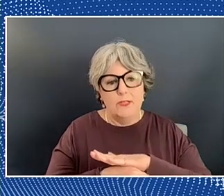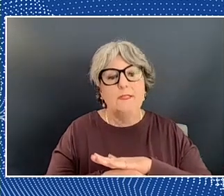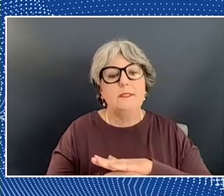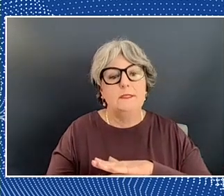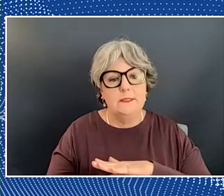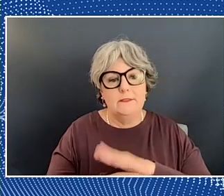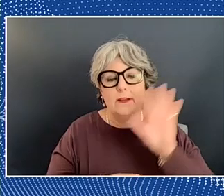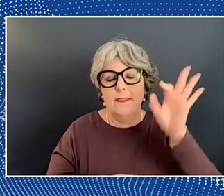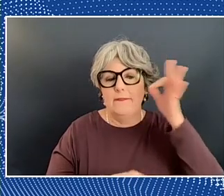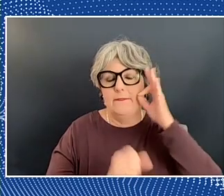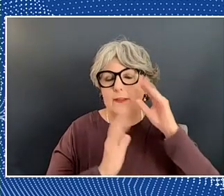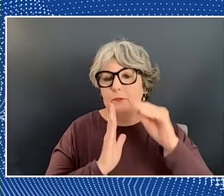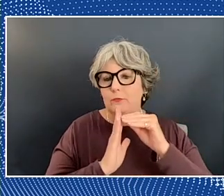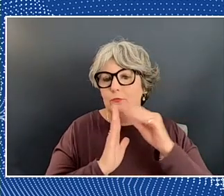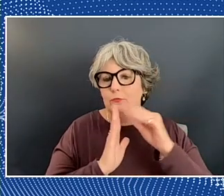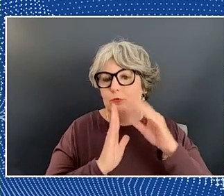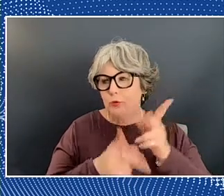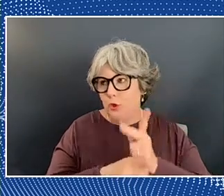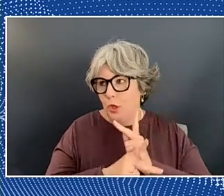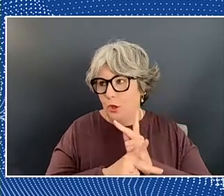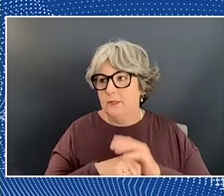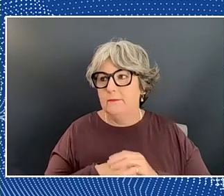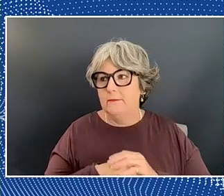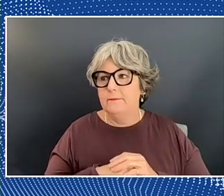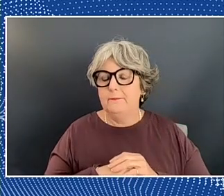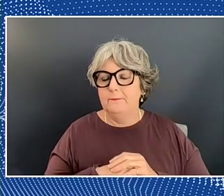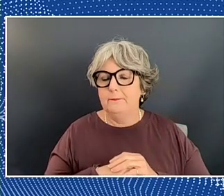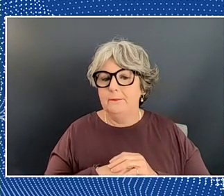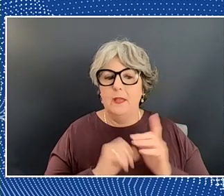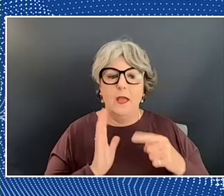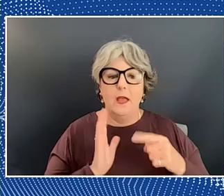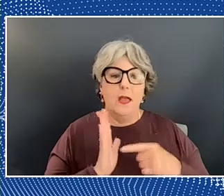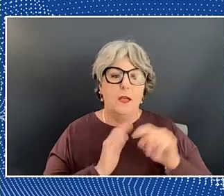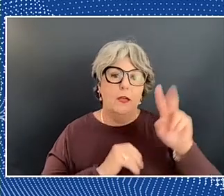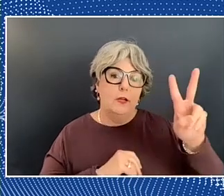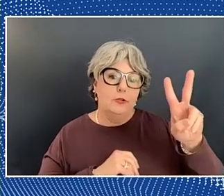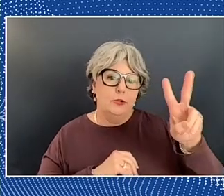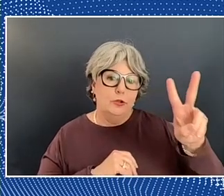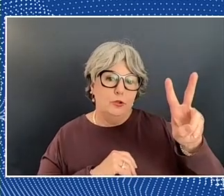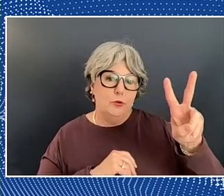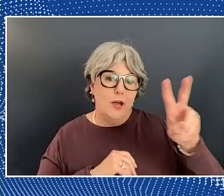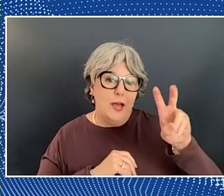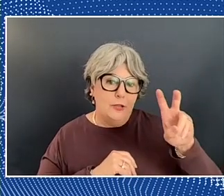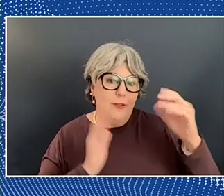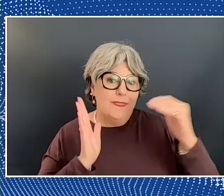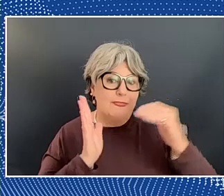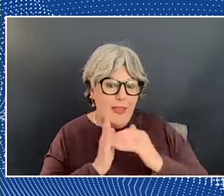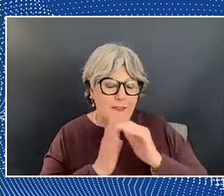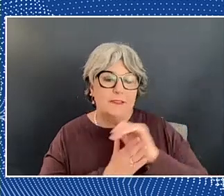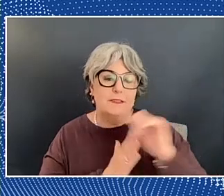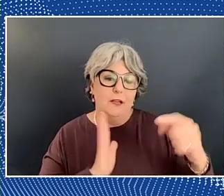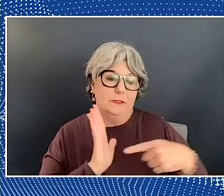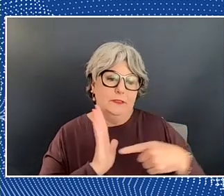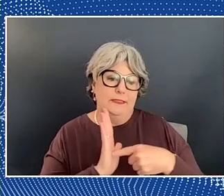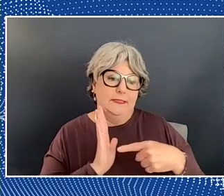Loans. I owe over $200,000 in student loan debt. My life number one concern and